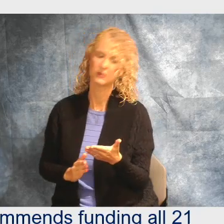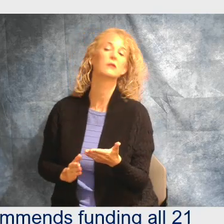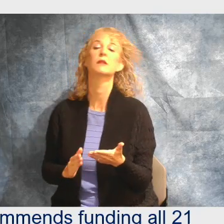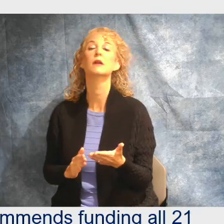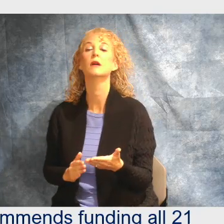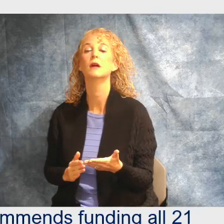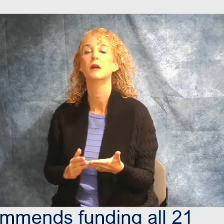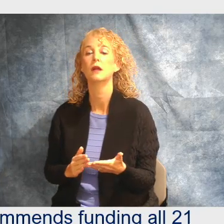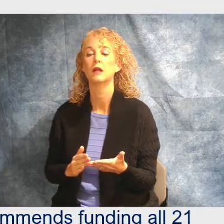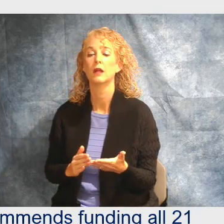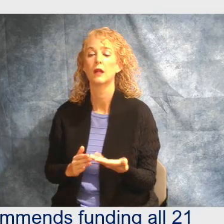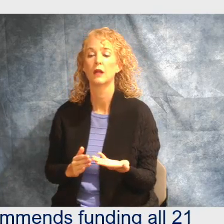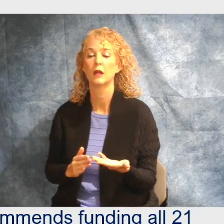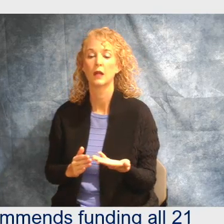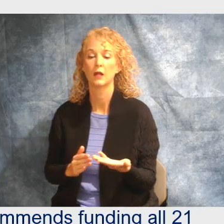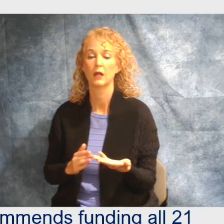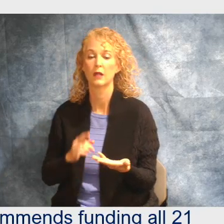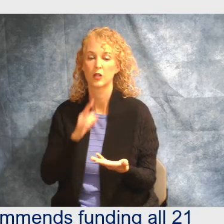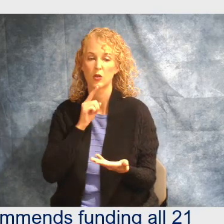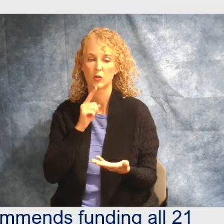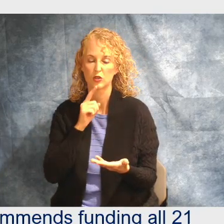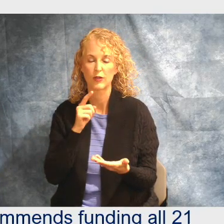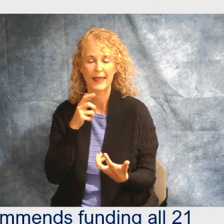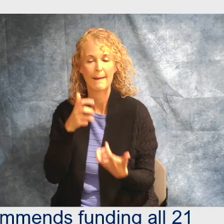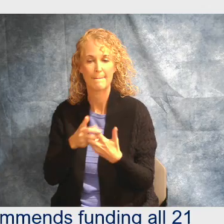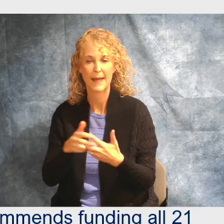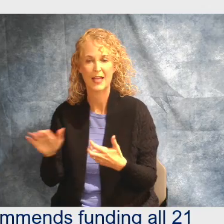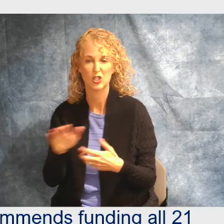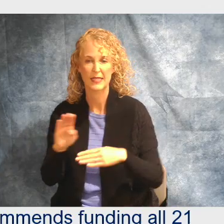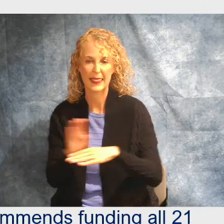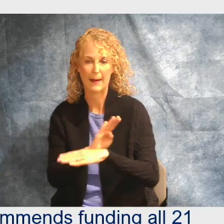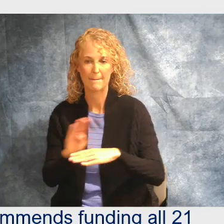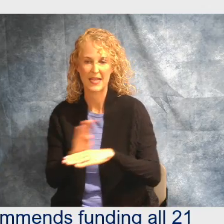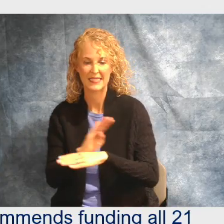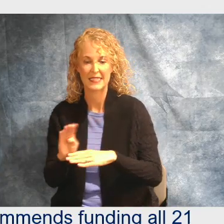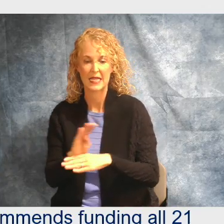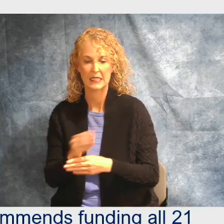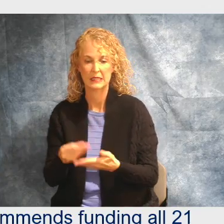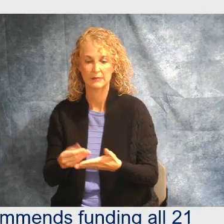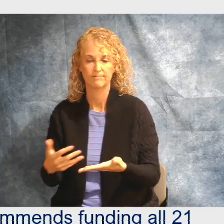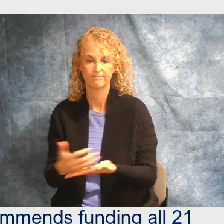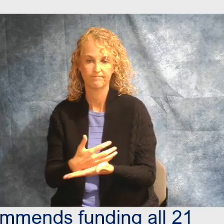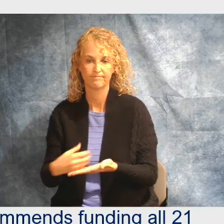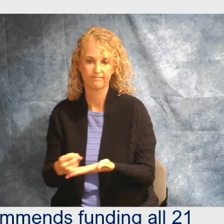business's documented revenue and consistent with some program accountability standards.